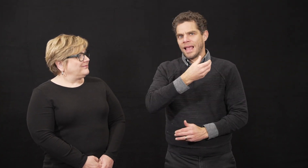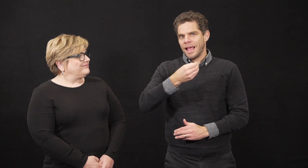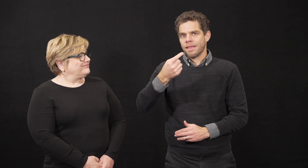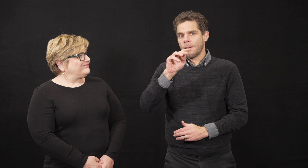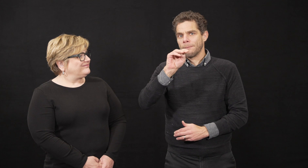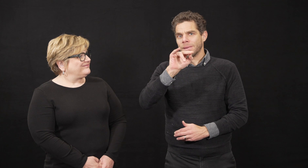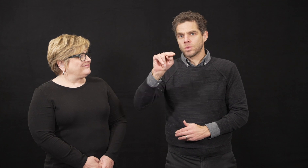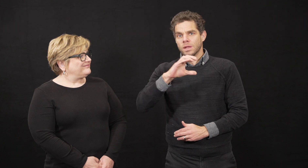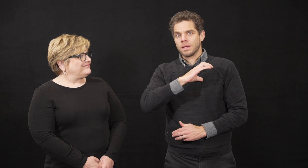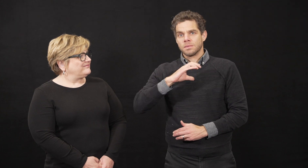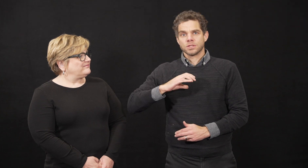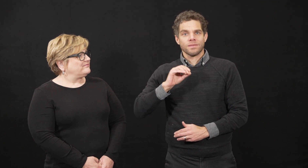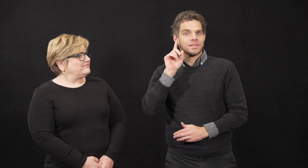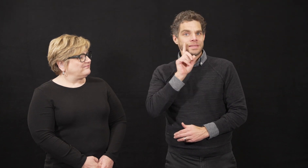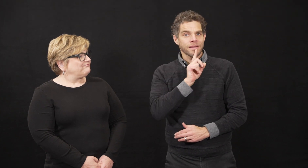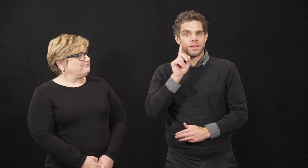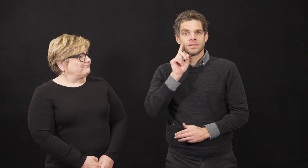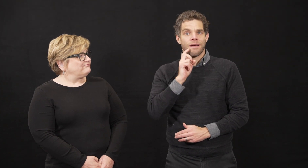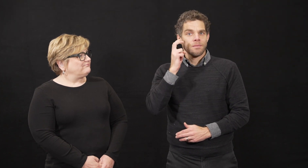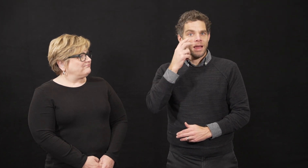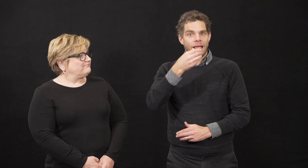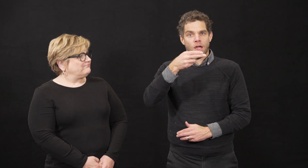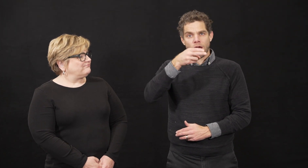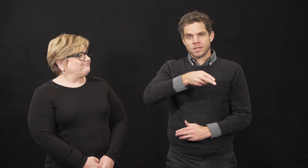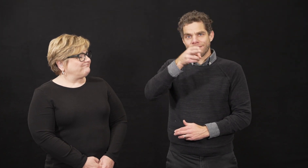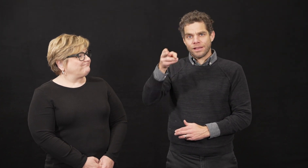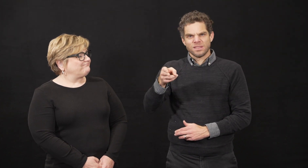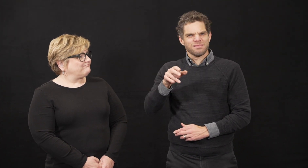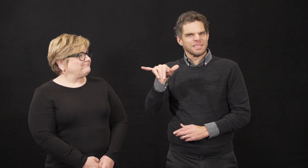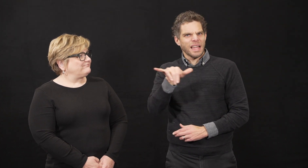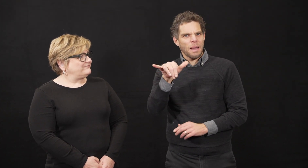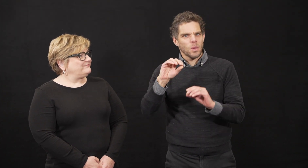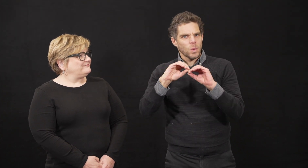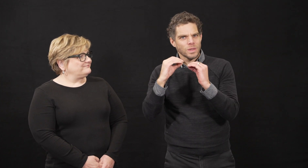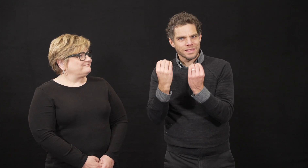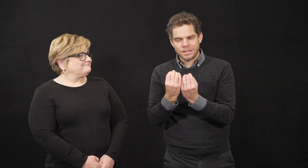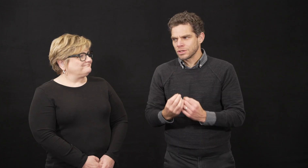the Minnesota Commission of the Deaf, DeafBlind & Hard of Hearing are the same organization.